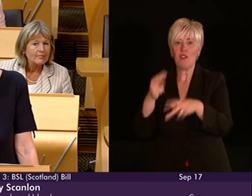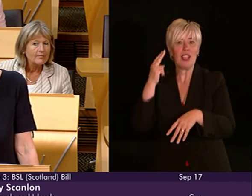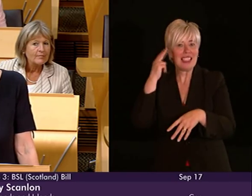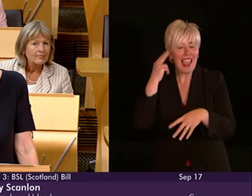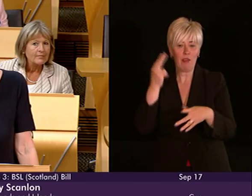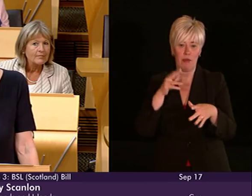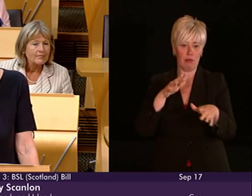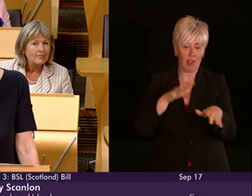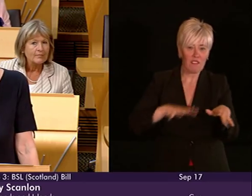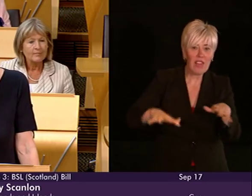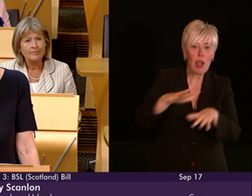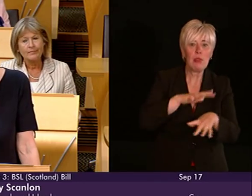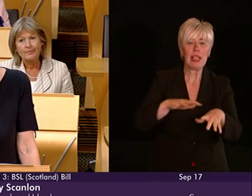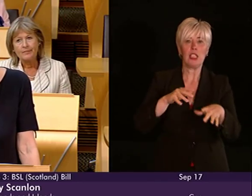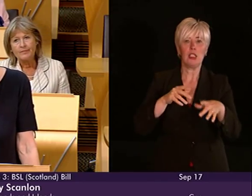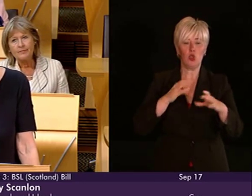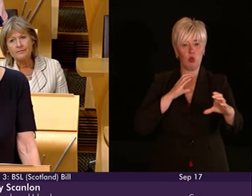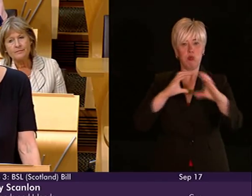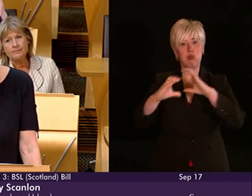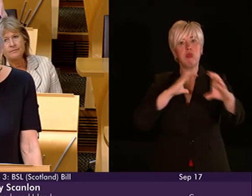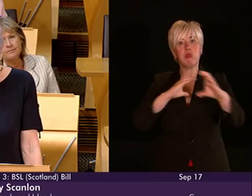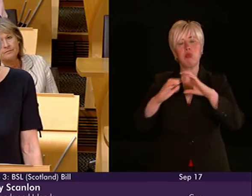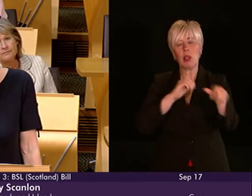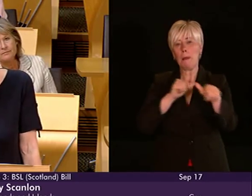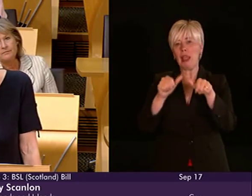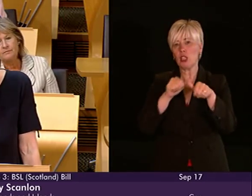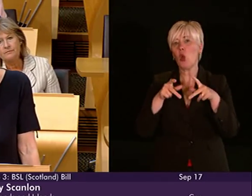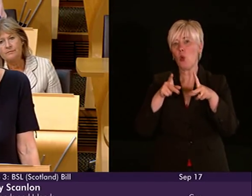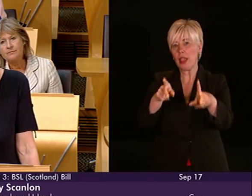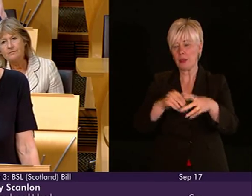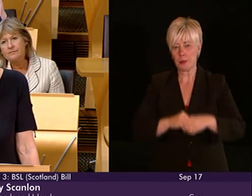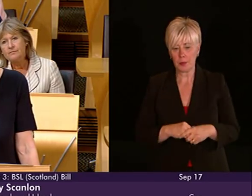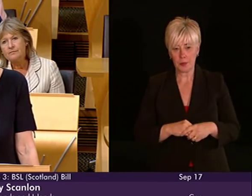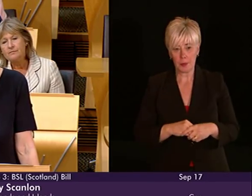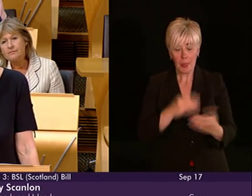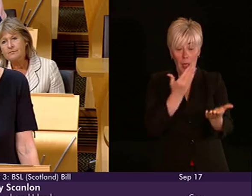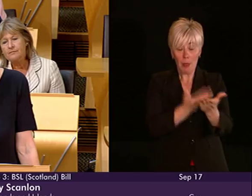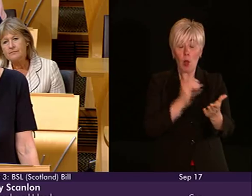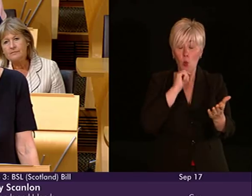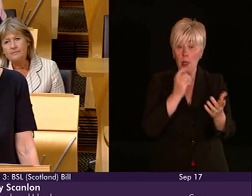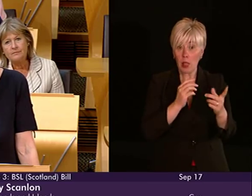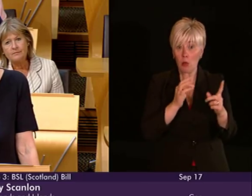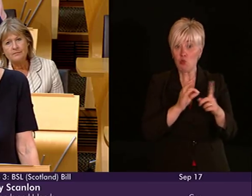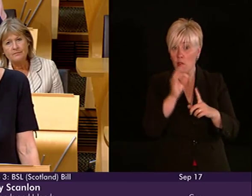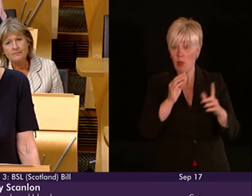families to communicate effectively. The bill will make a difference by promoting and raising